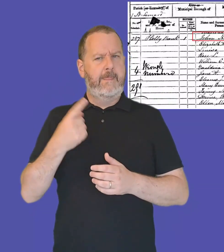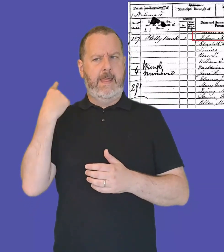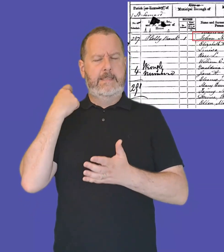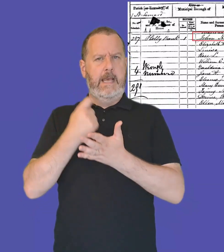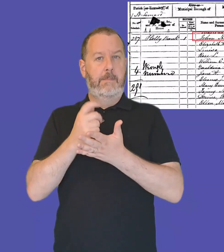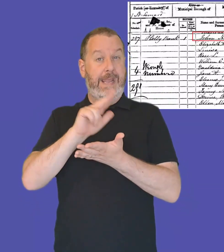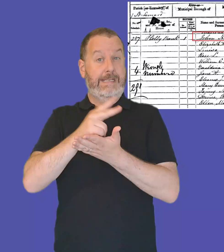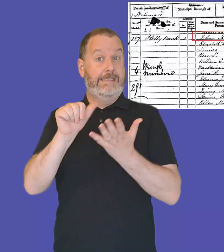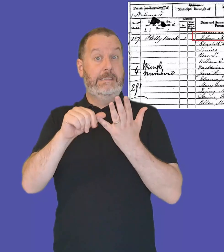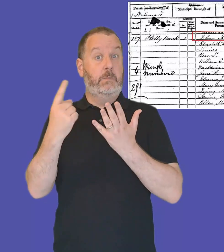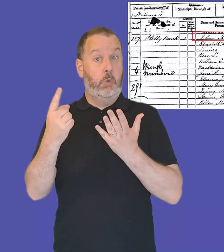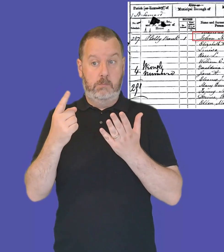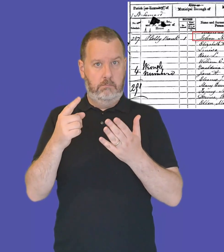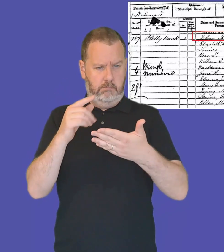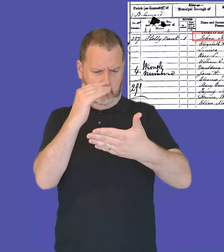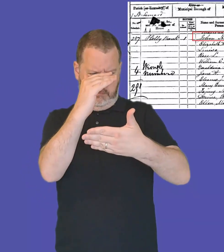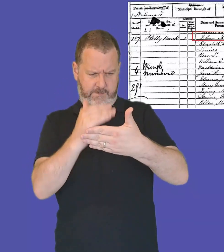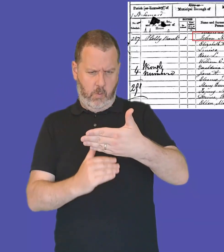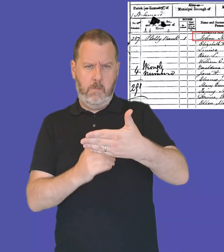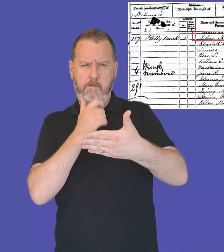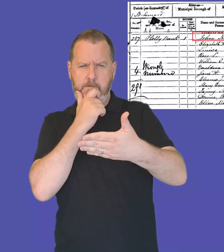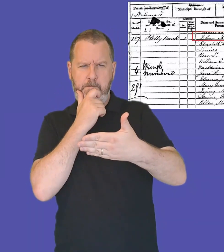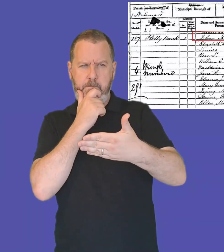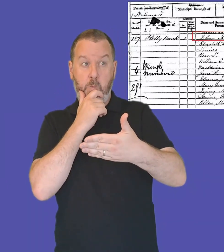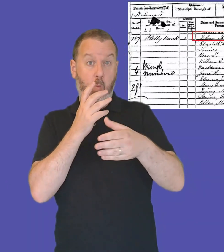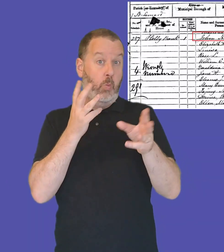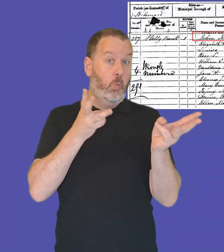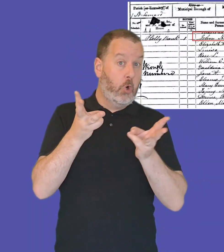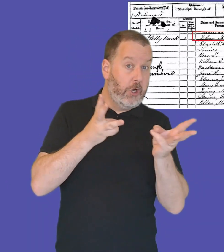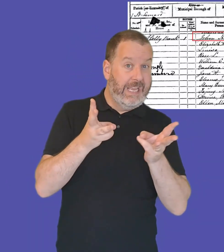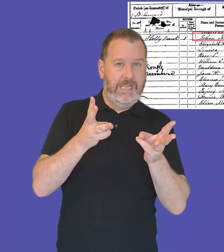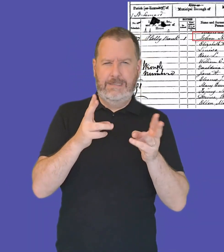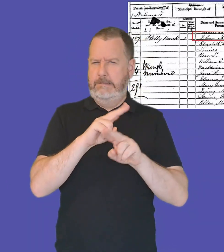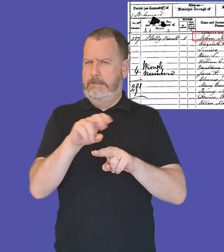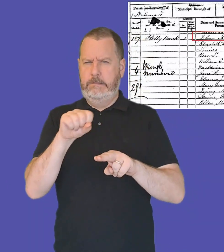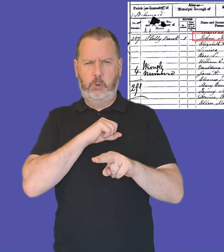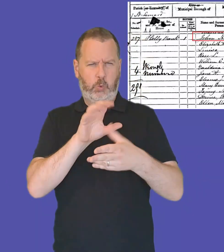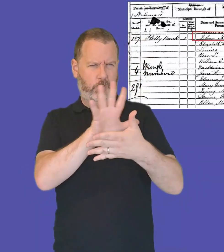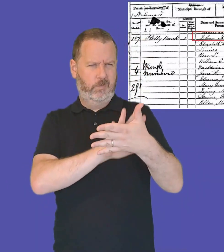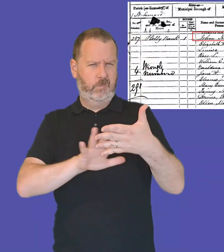It is unclear if he was working or not - he was listed as 'fundholder',